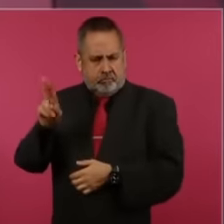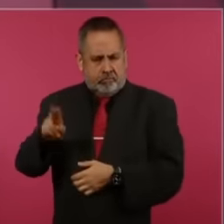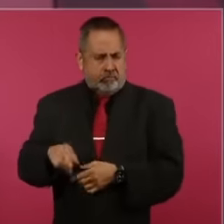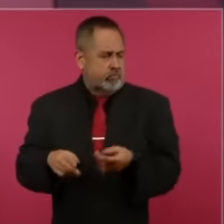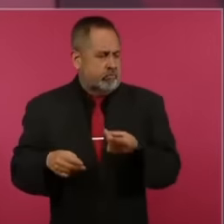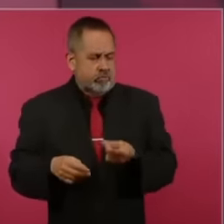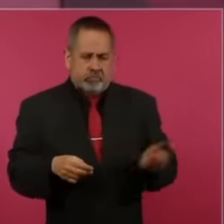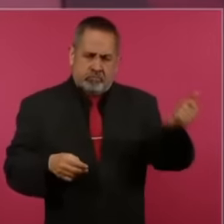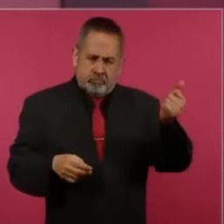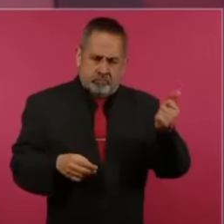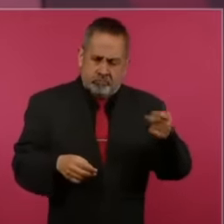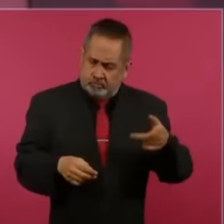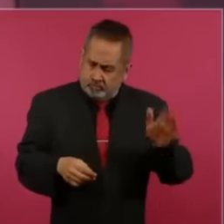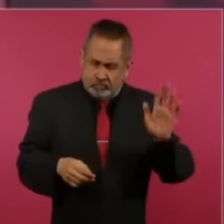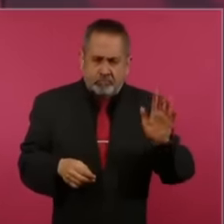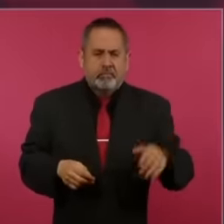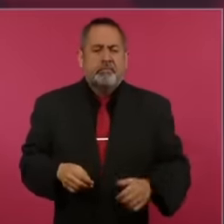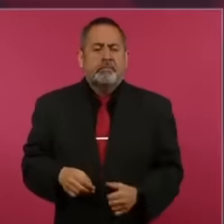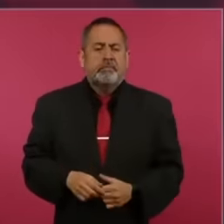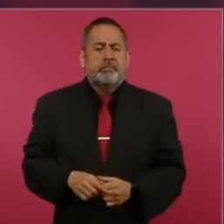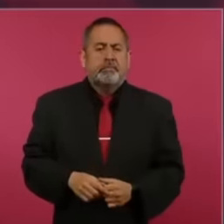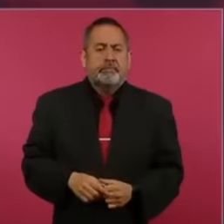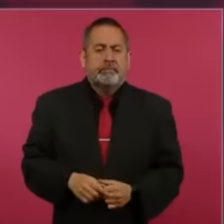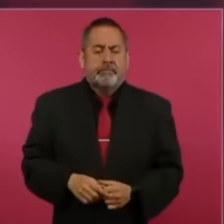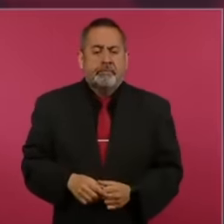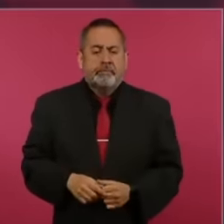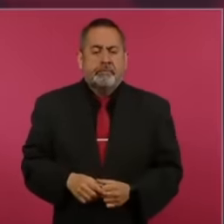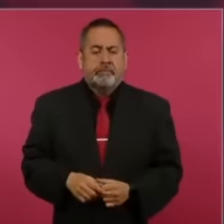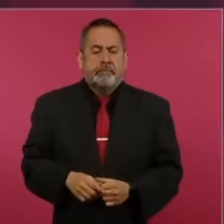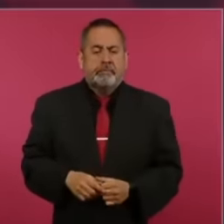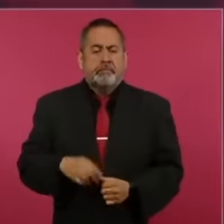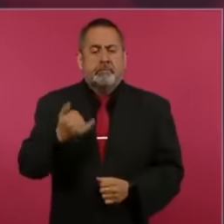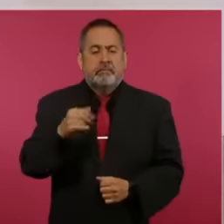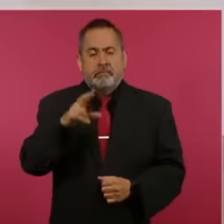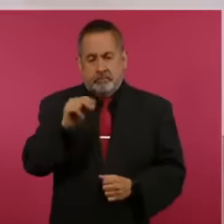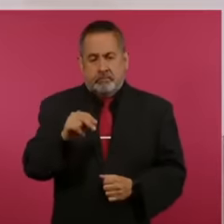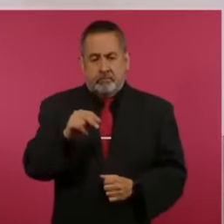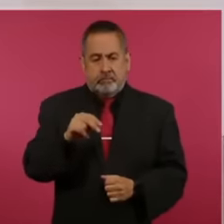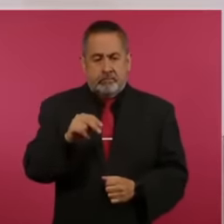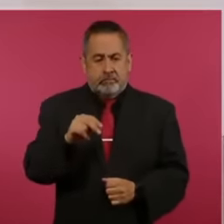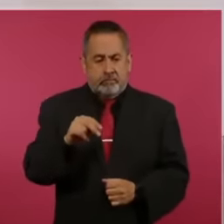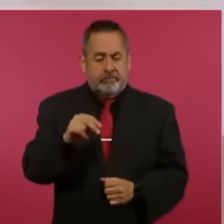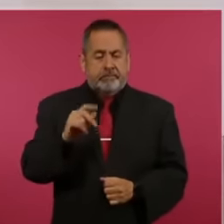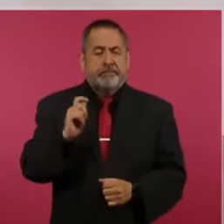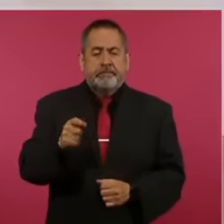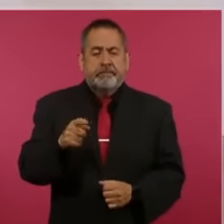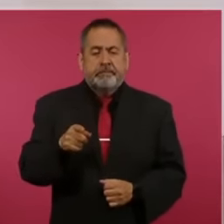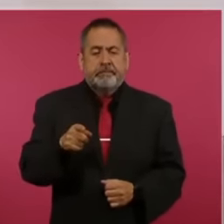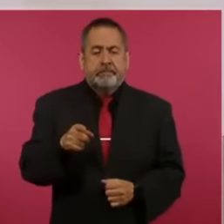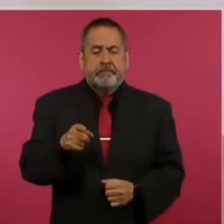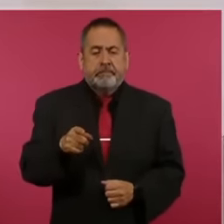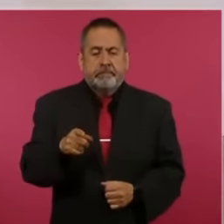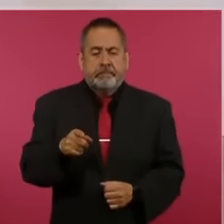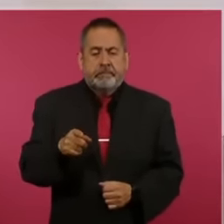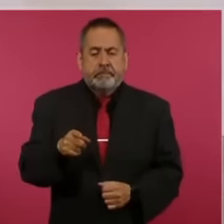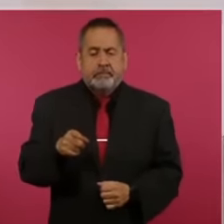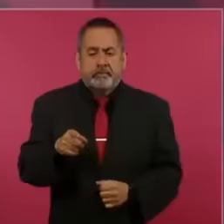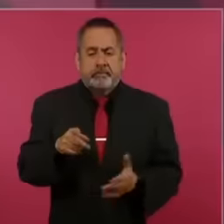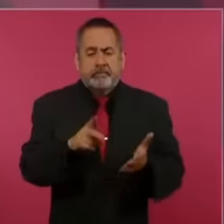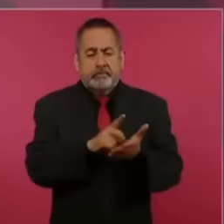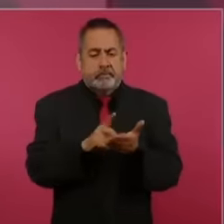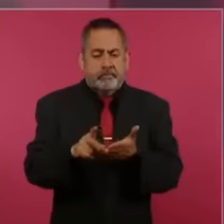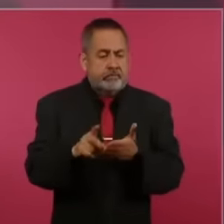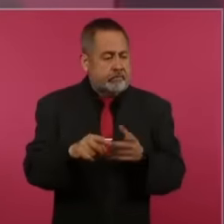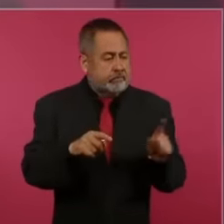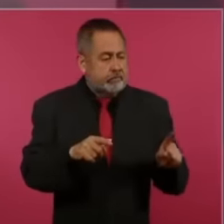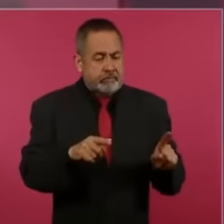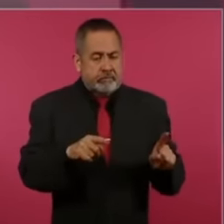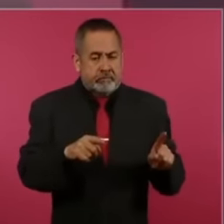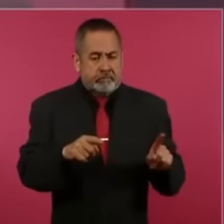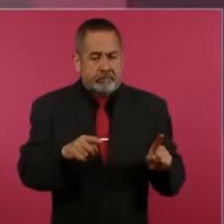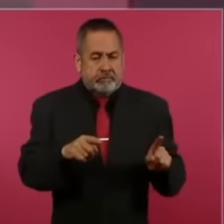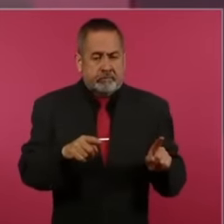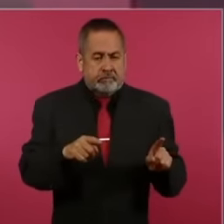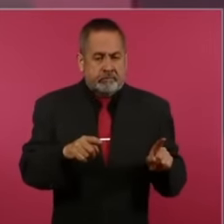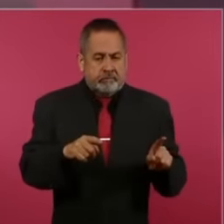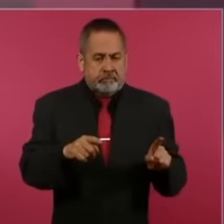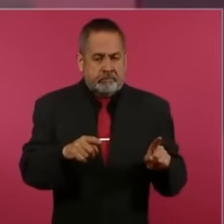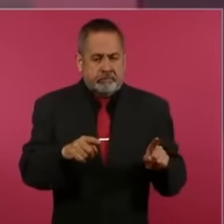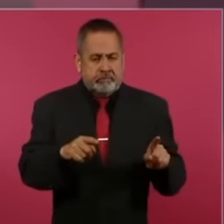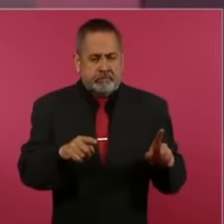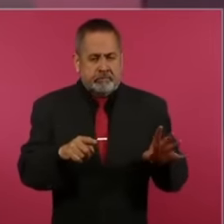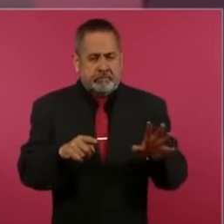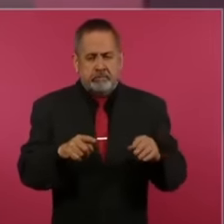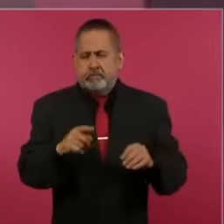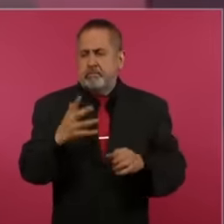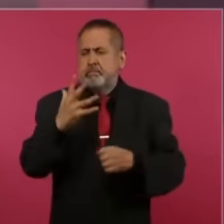cannot be exercised. the right of veto that five nations have, something